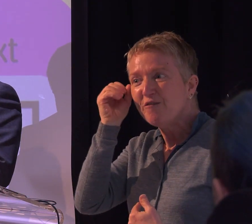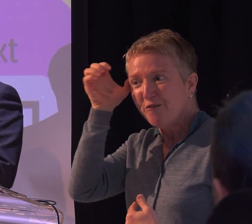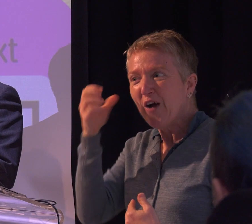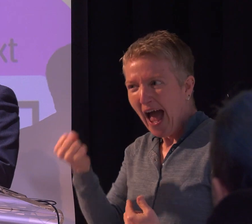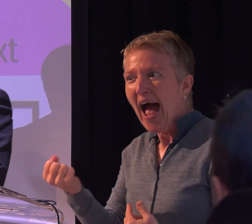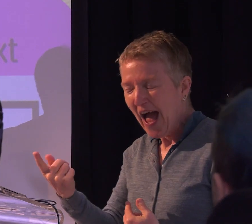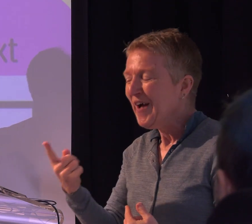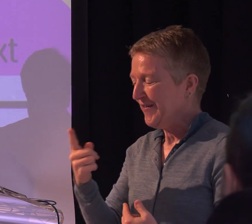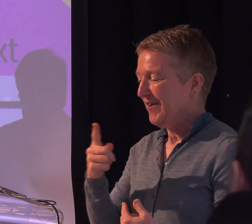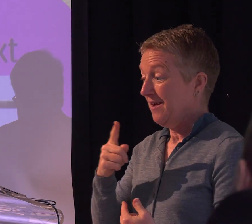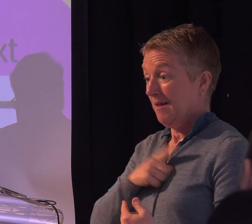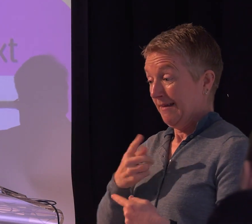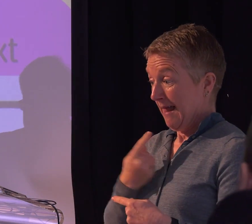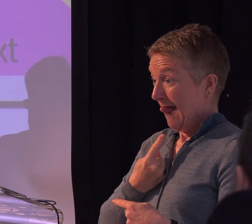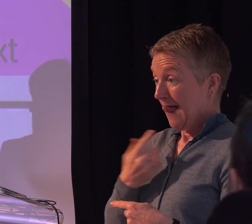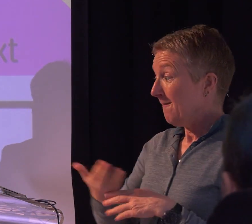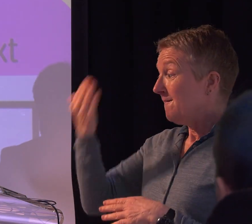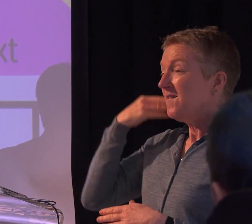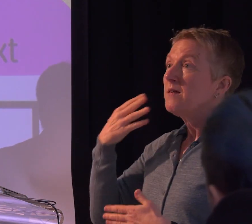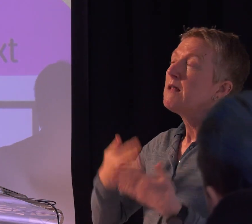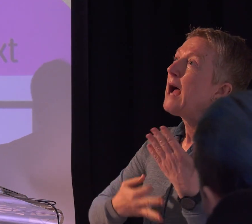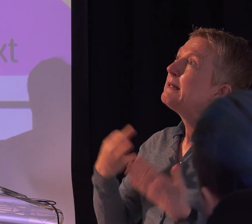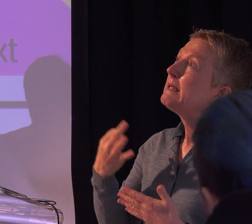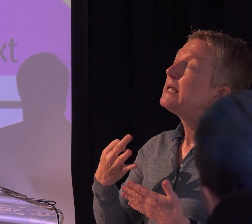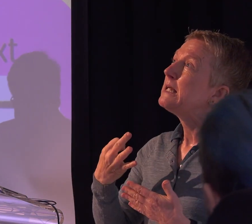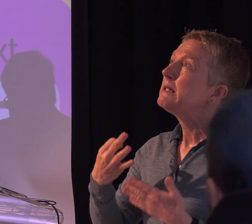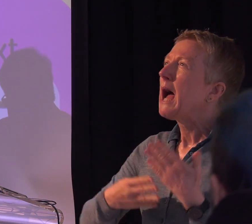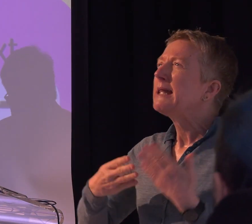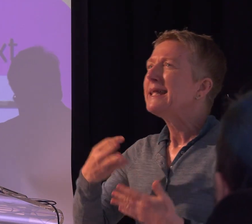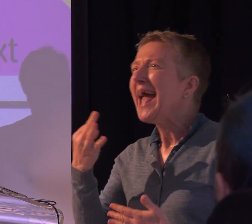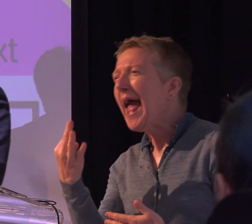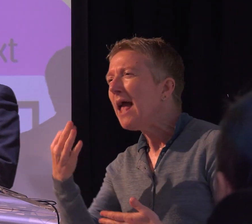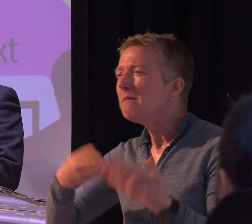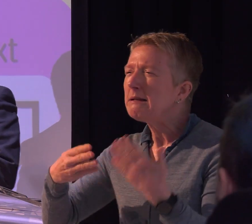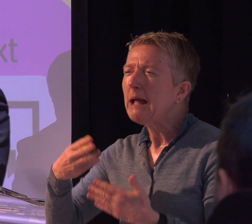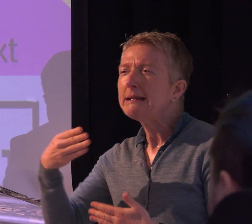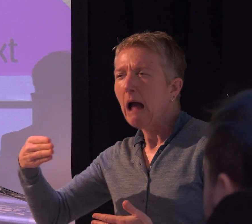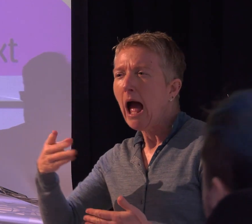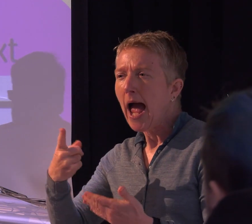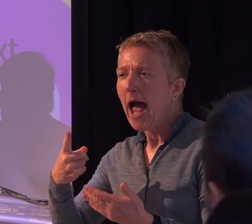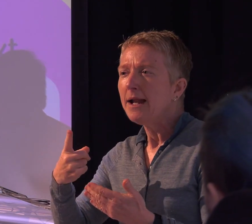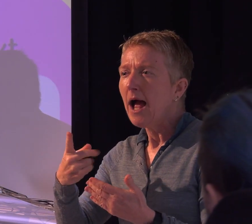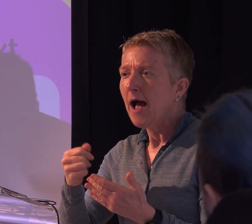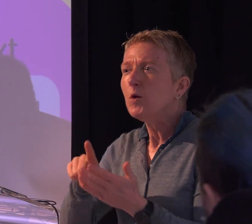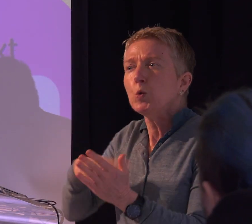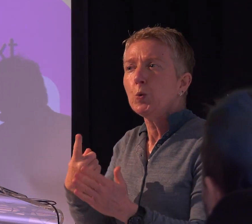So when I was a junior researcher in 1998, 1999, I led a big European project